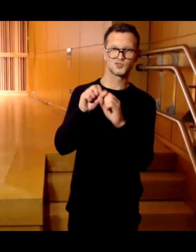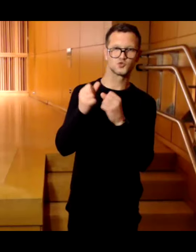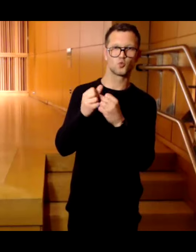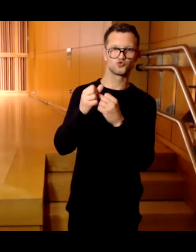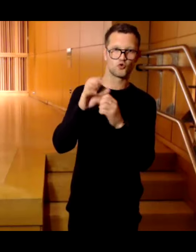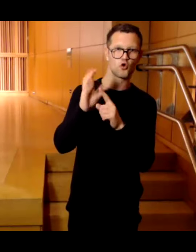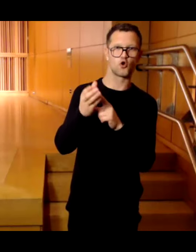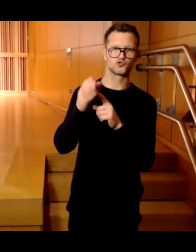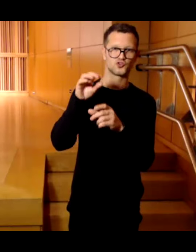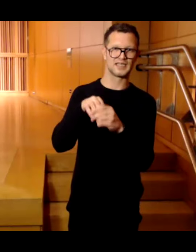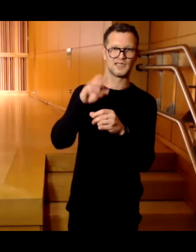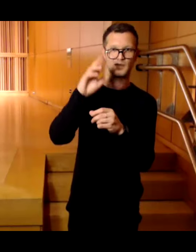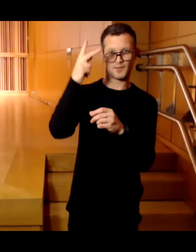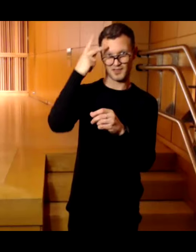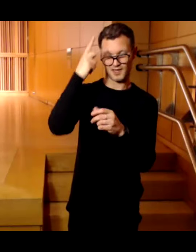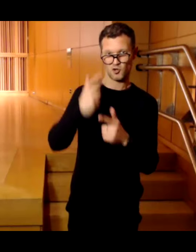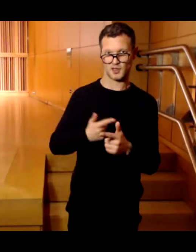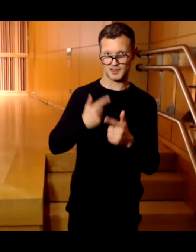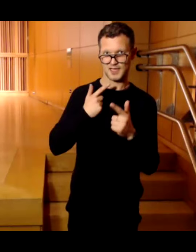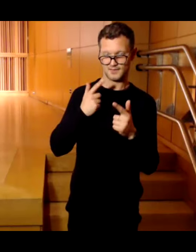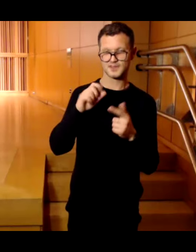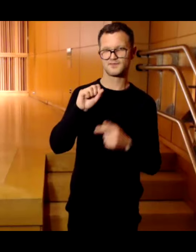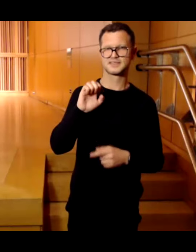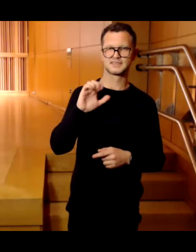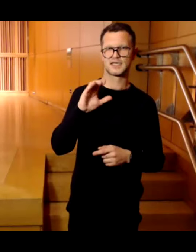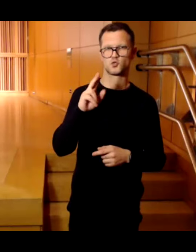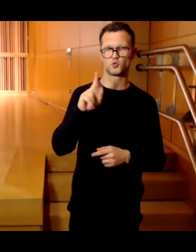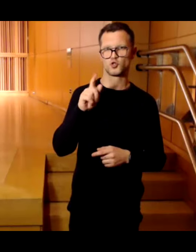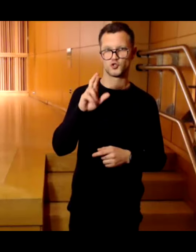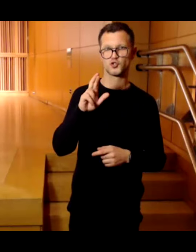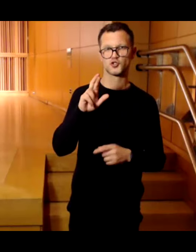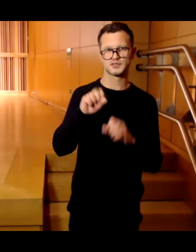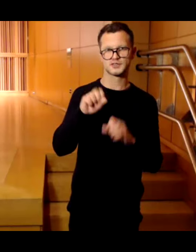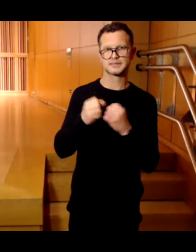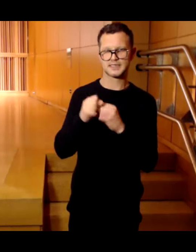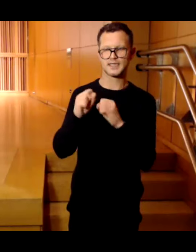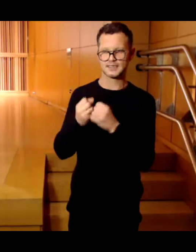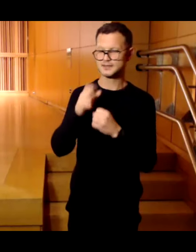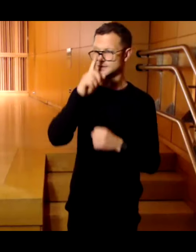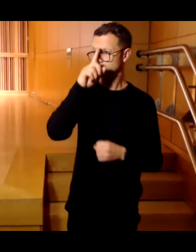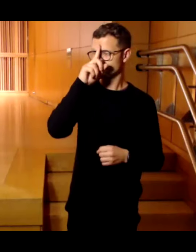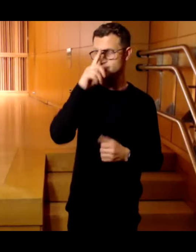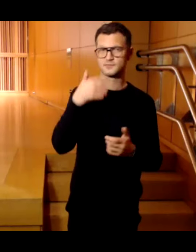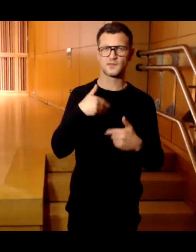of even so-called secular societies. While also pointing out that there are remarkably few examples.